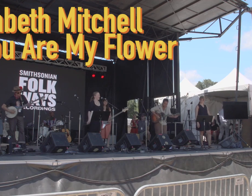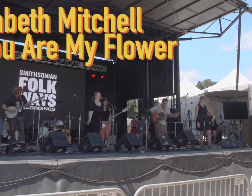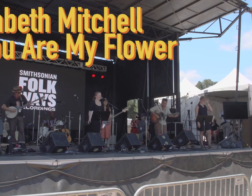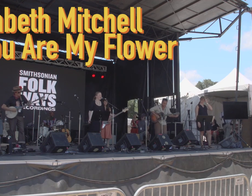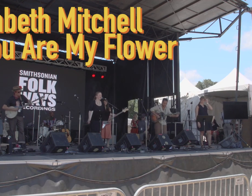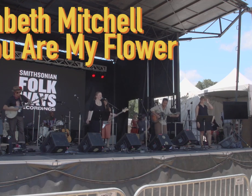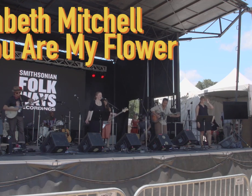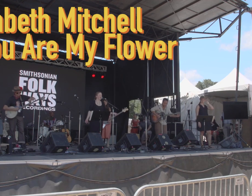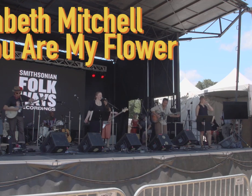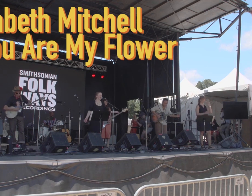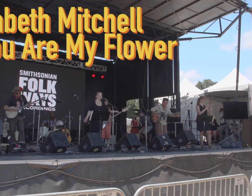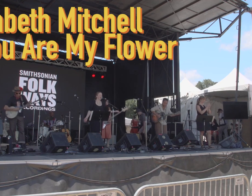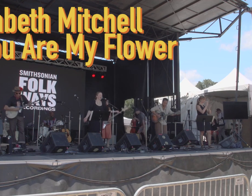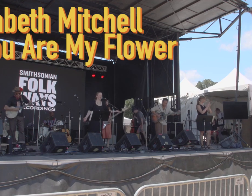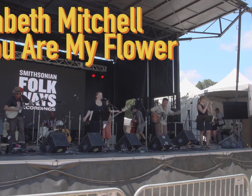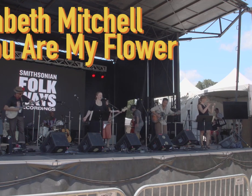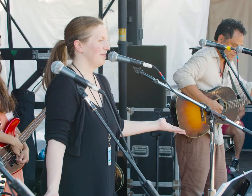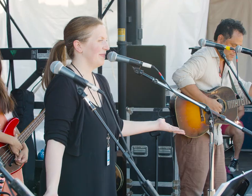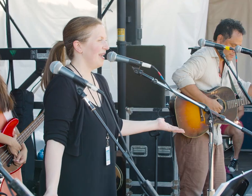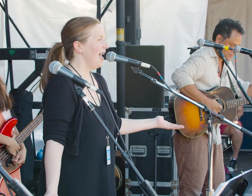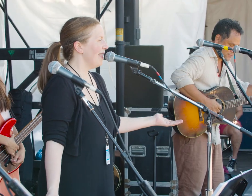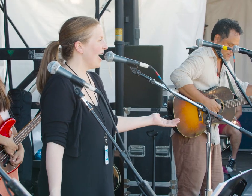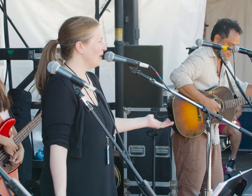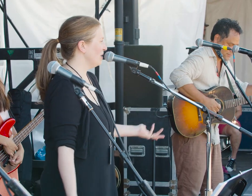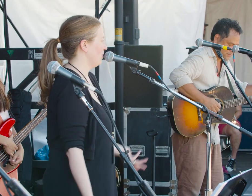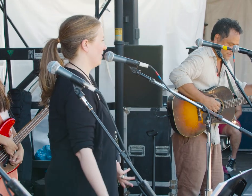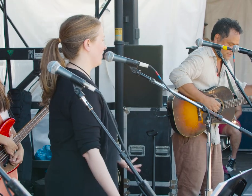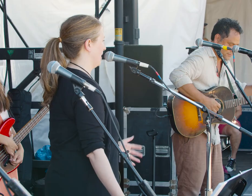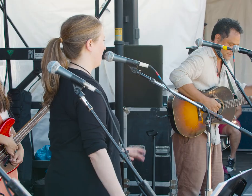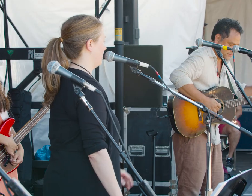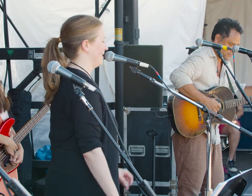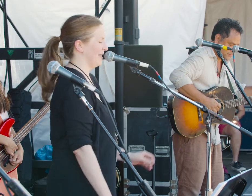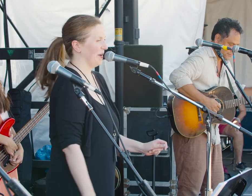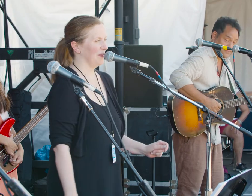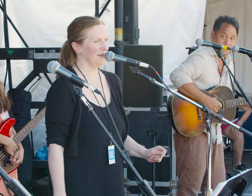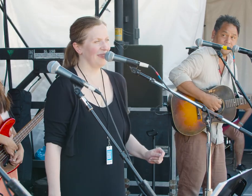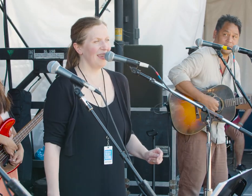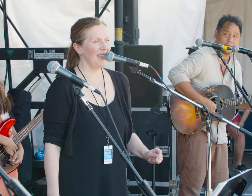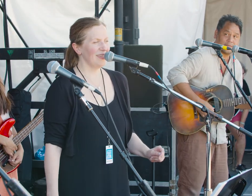We're going to sing a song now about little birds that I learned from a recording by Pete Seeger.